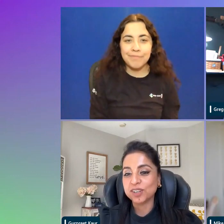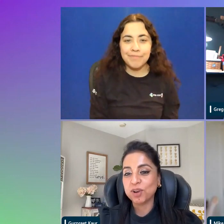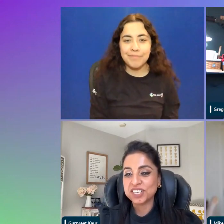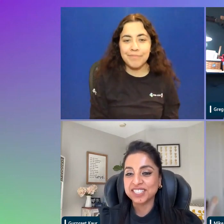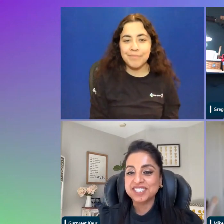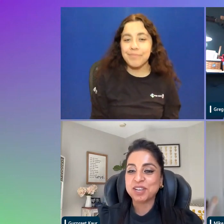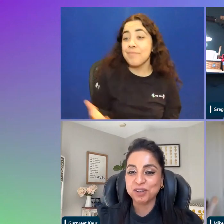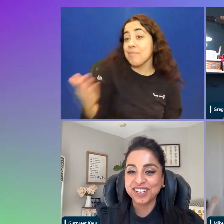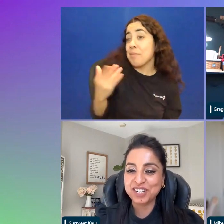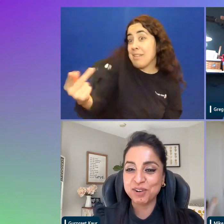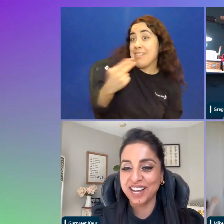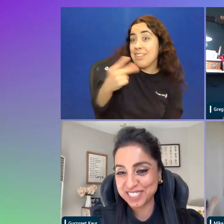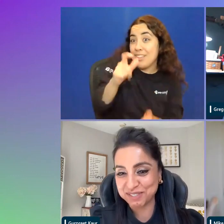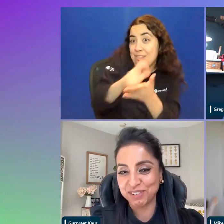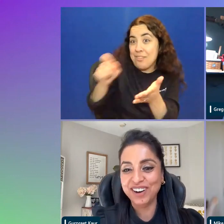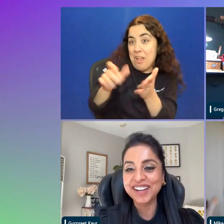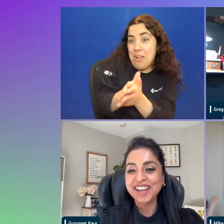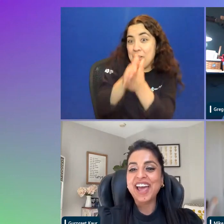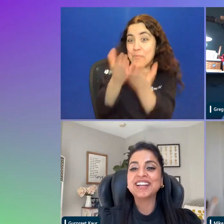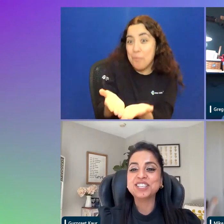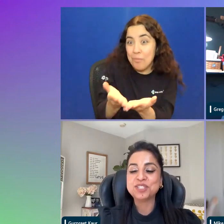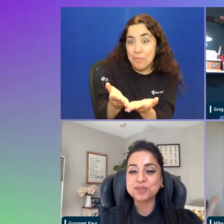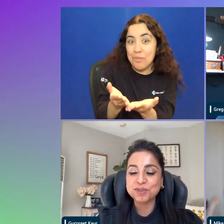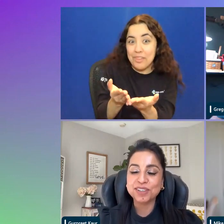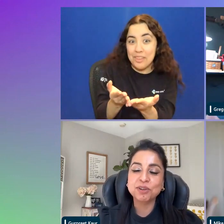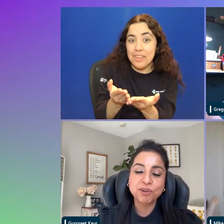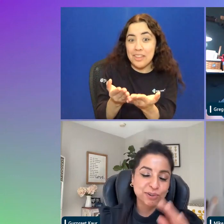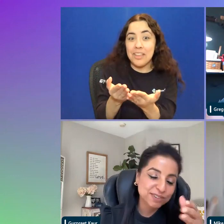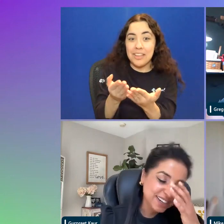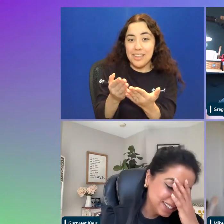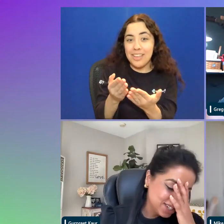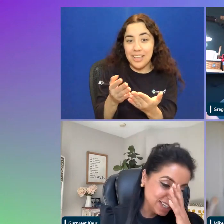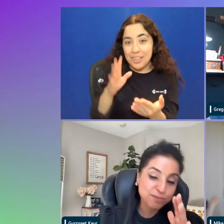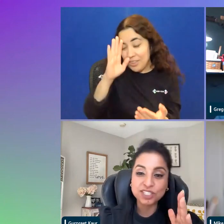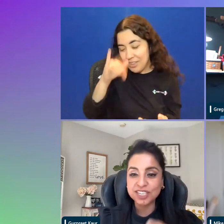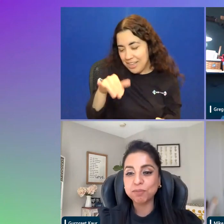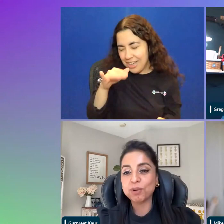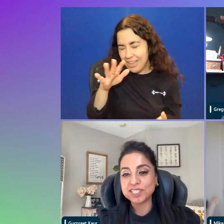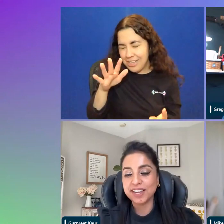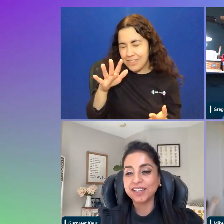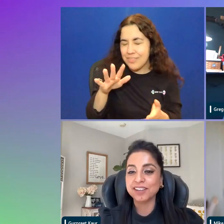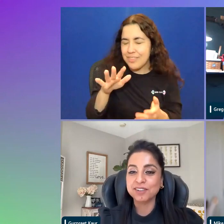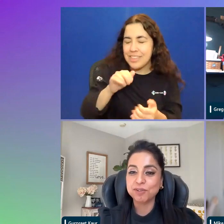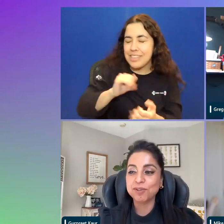that. >> Maybe between you and I, we can write a book on questions you ask for and to, you know,